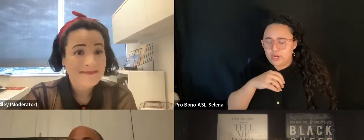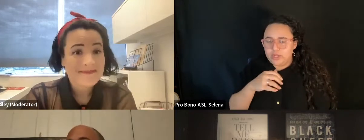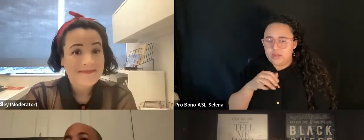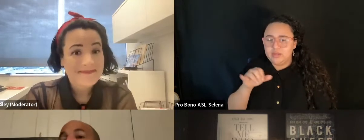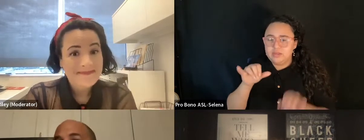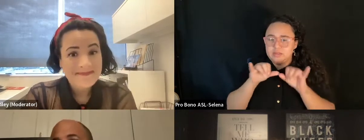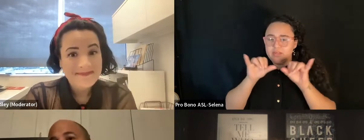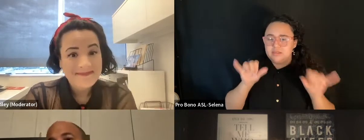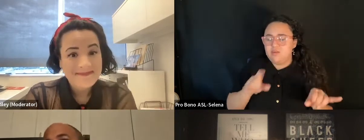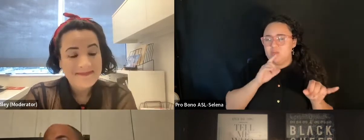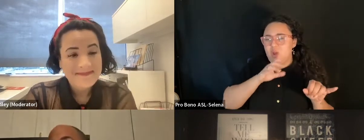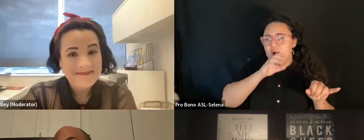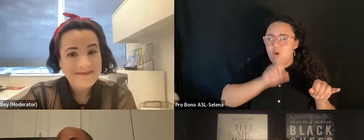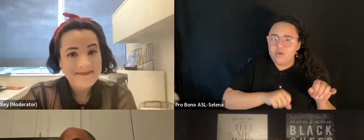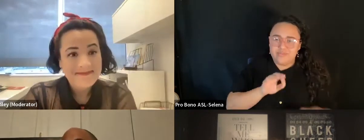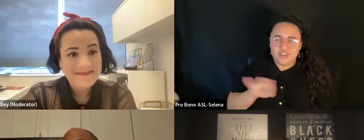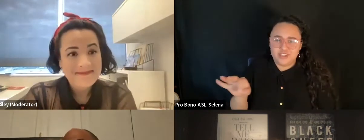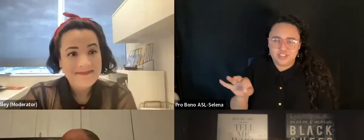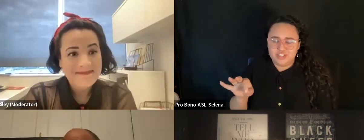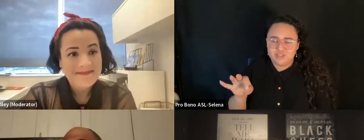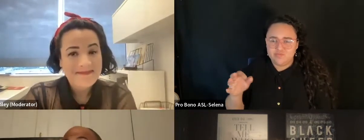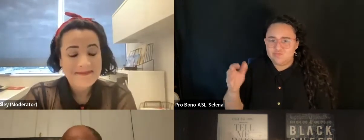For a long time, it wasn't, but it really now is.